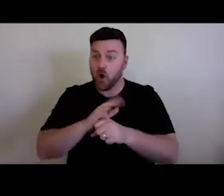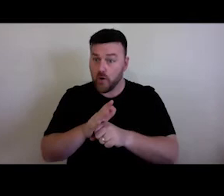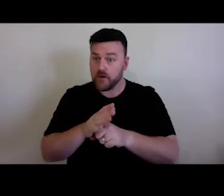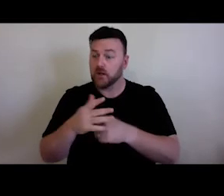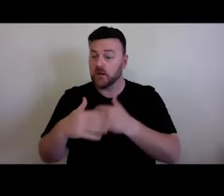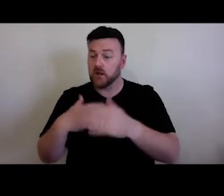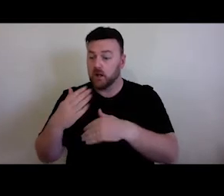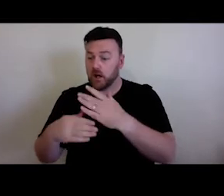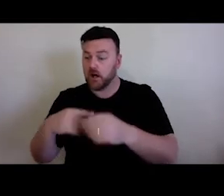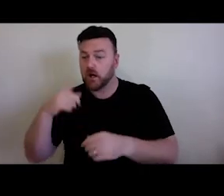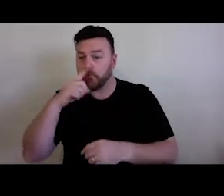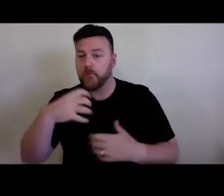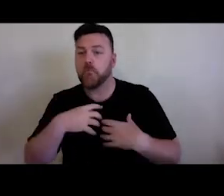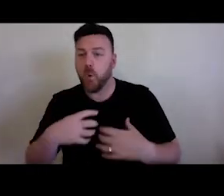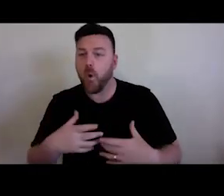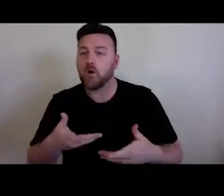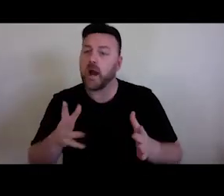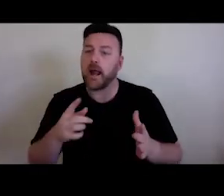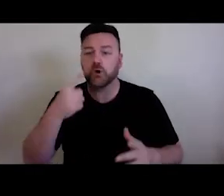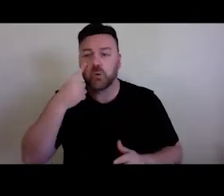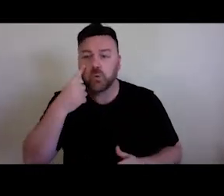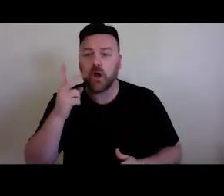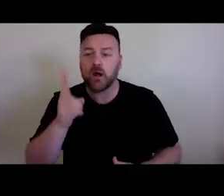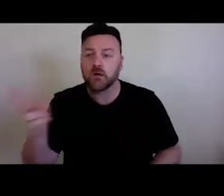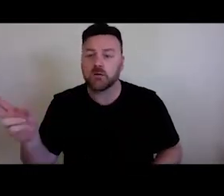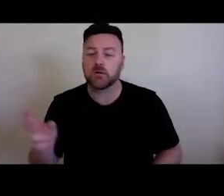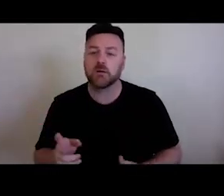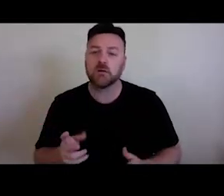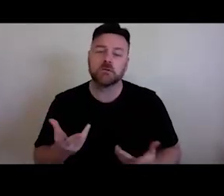People are a lot more, I guess, what's the word for it - I guess